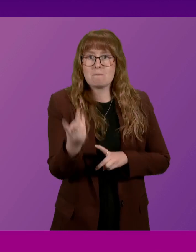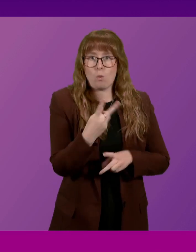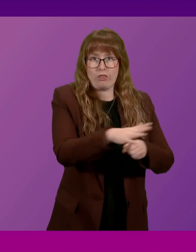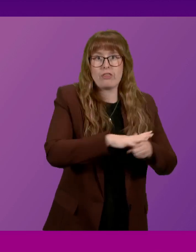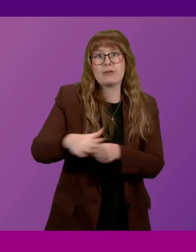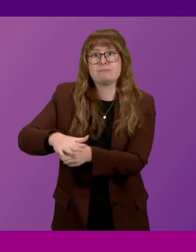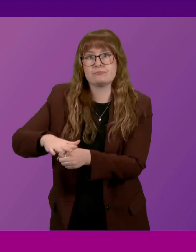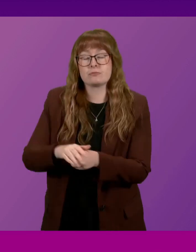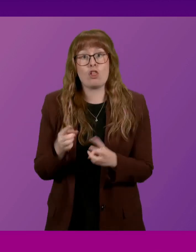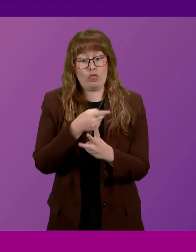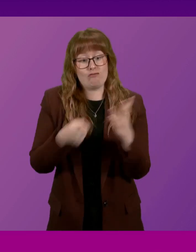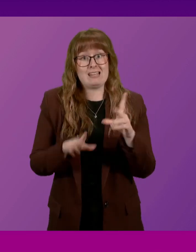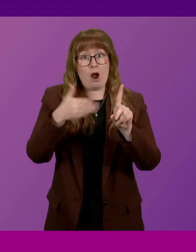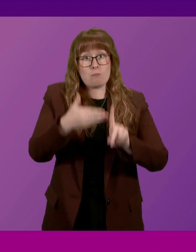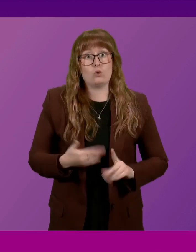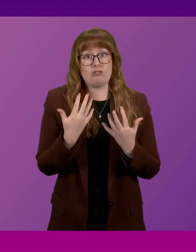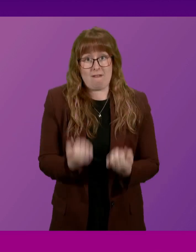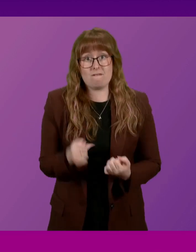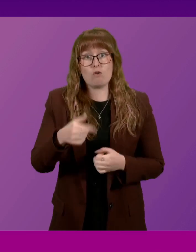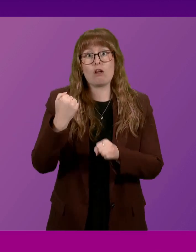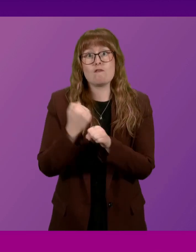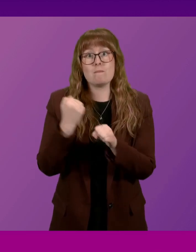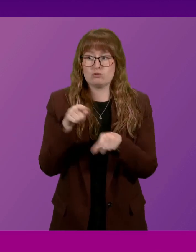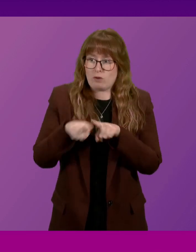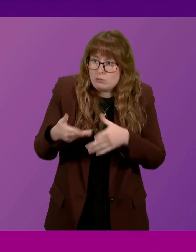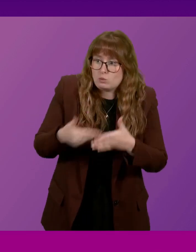There are three approaches that the Government is taking in relation to knife crime. First,